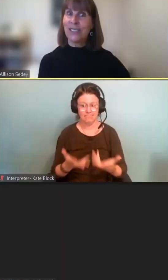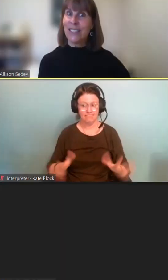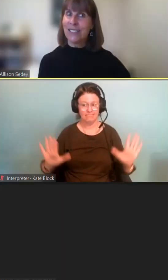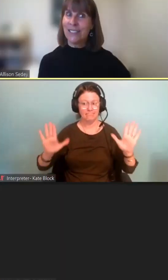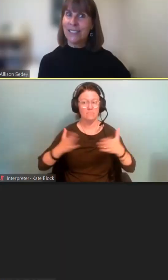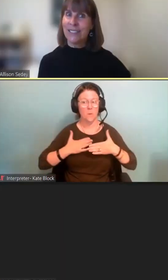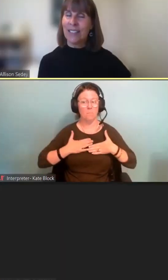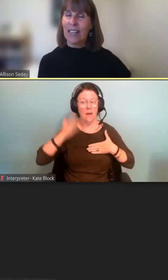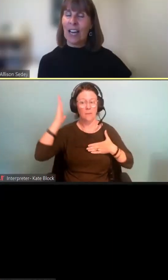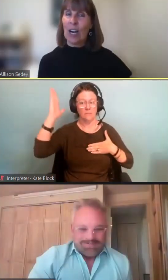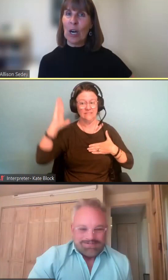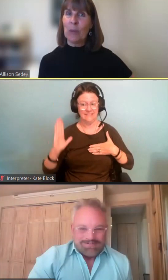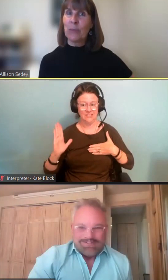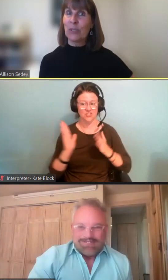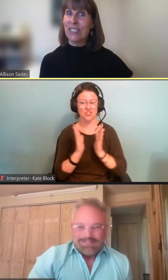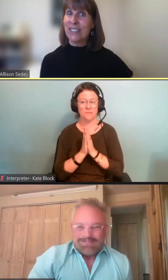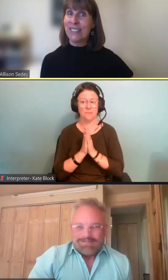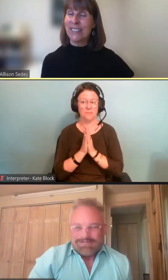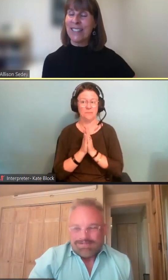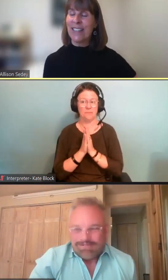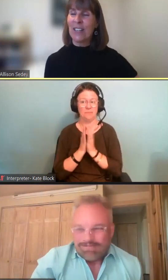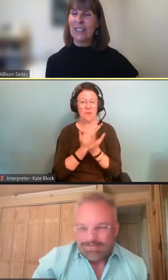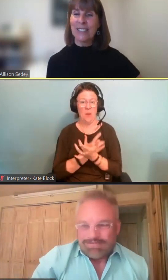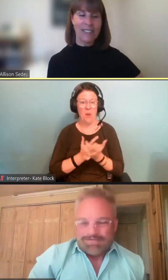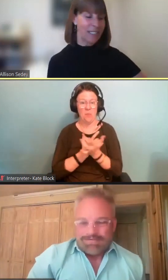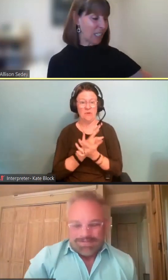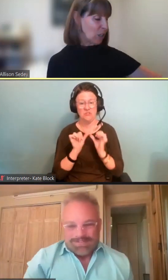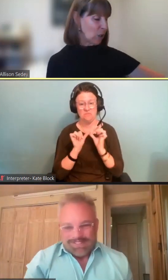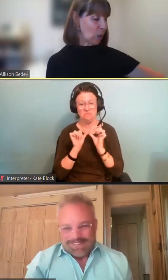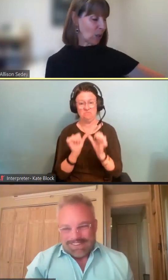presentation uh I appreciate you staying on and listening I know our time for